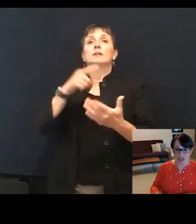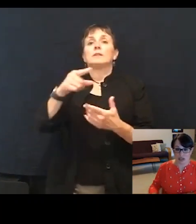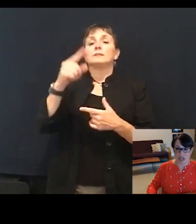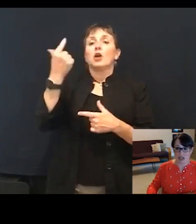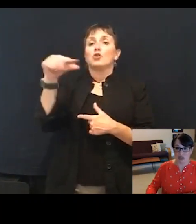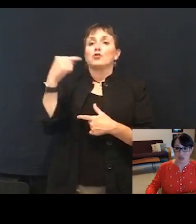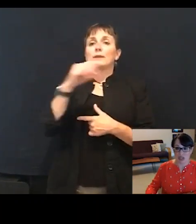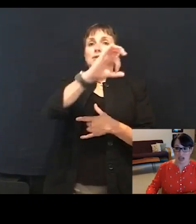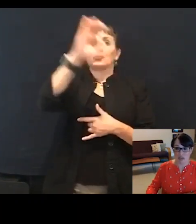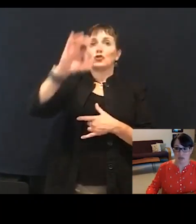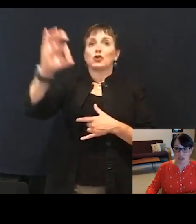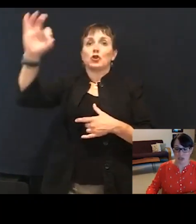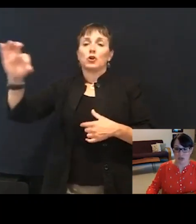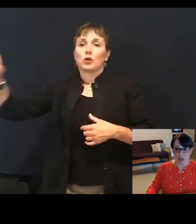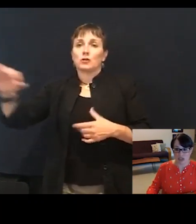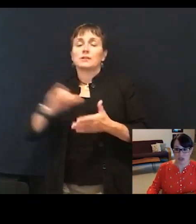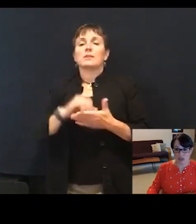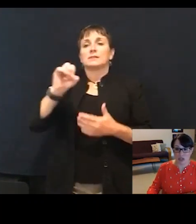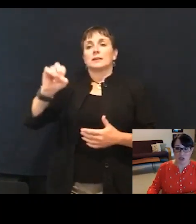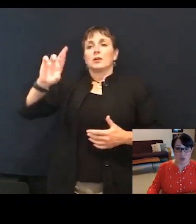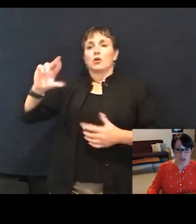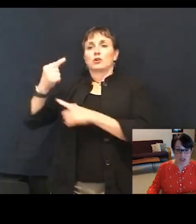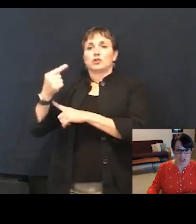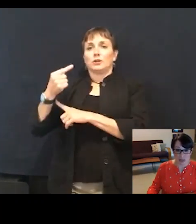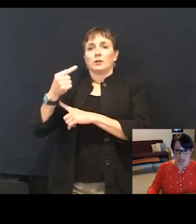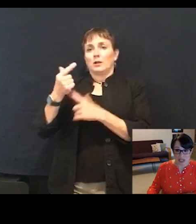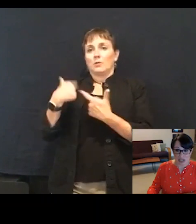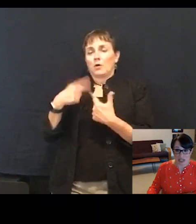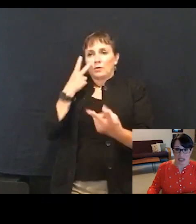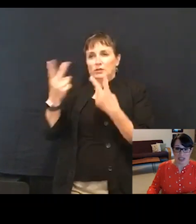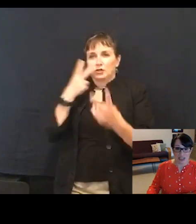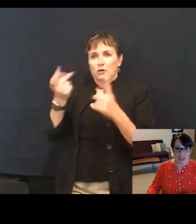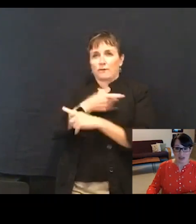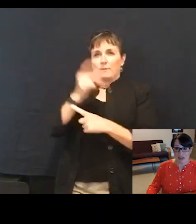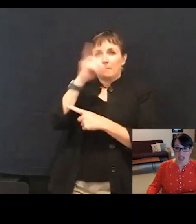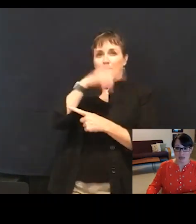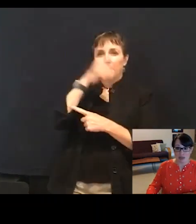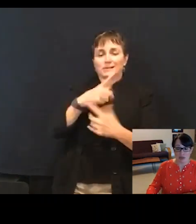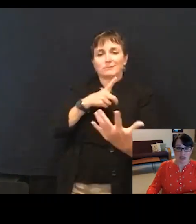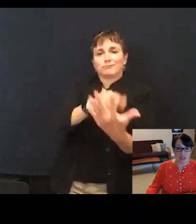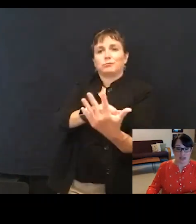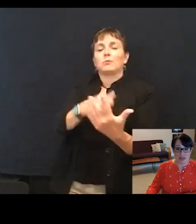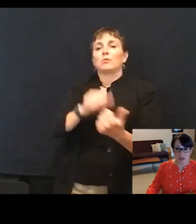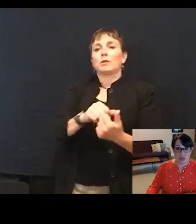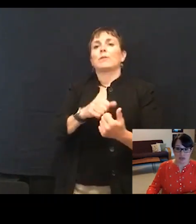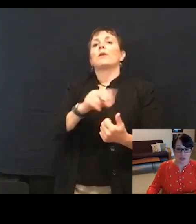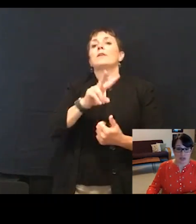injected with the hybrid V2 vectors with the stop signs. And they look absolutely no different at all